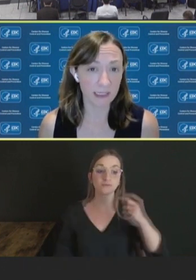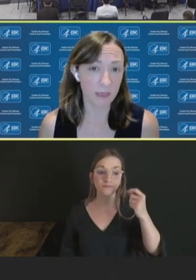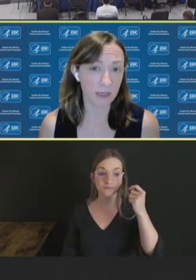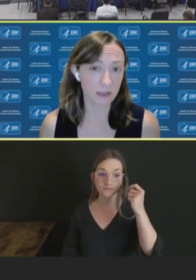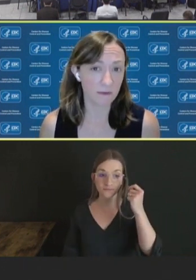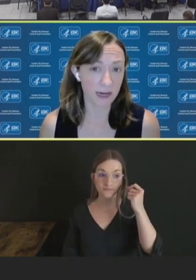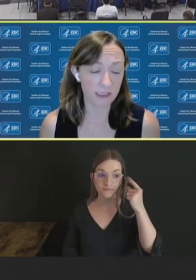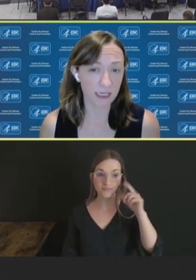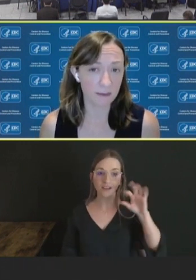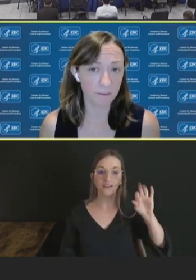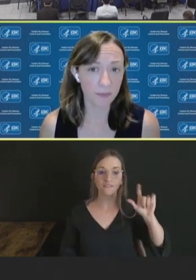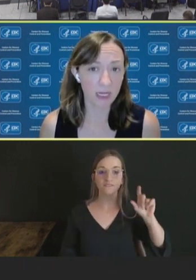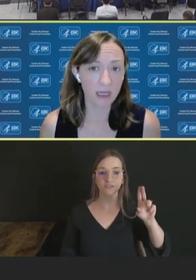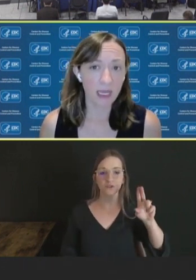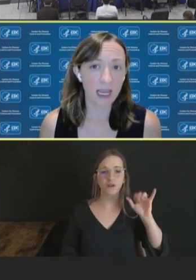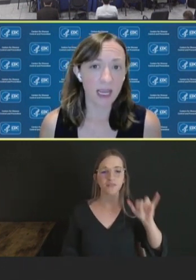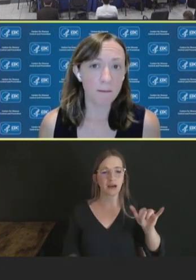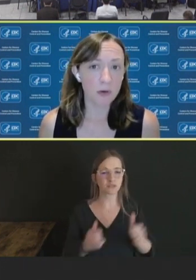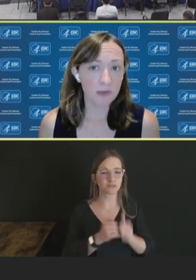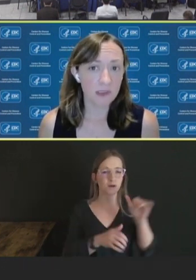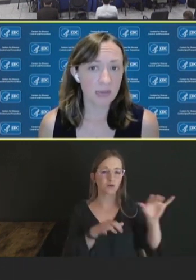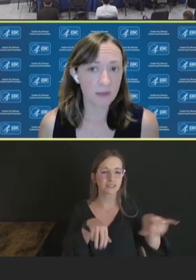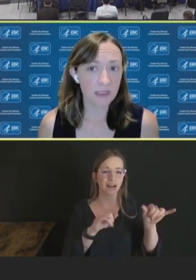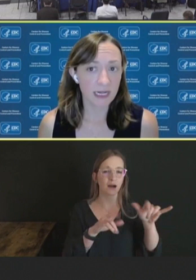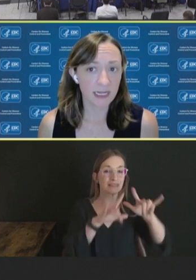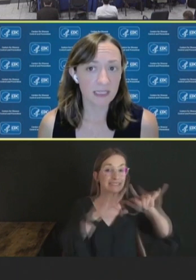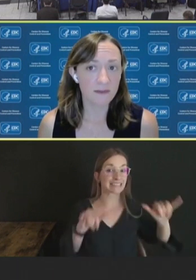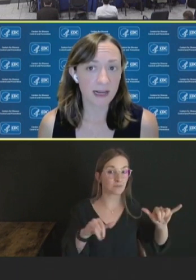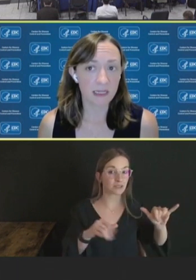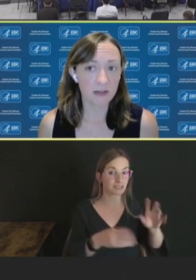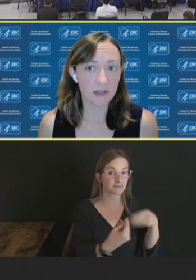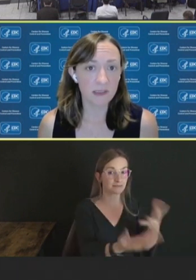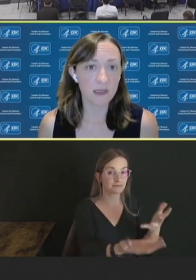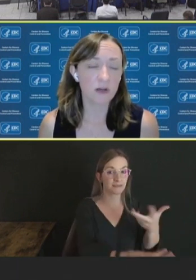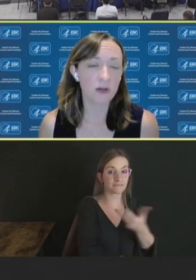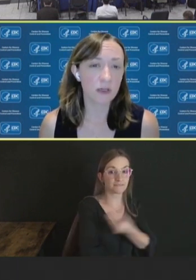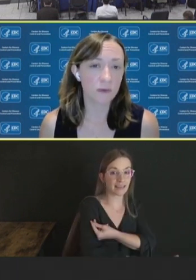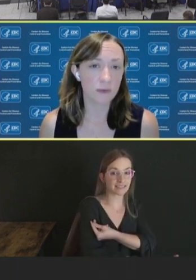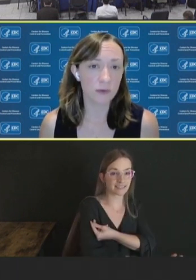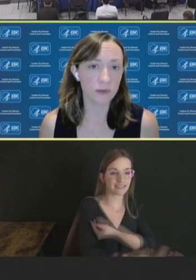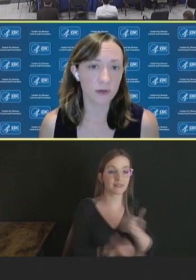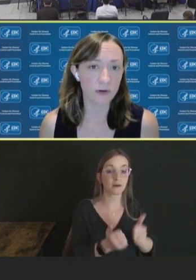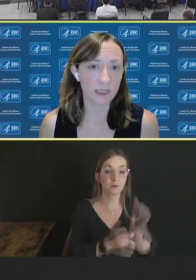administered vaccine and most simultaneous vaccinations occurred with booster doses.